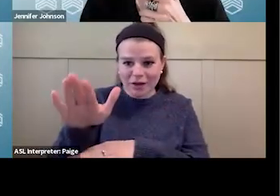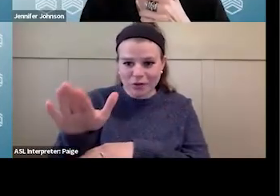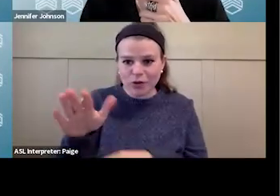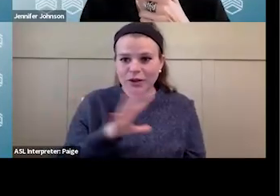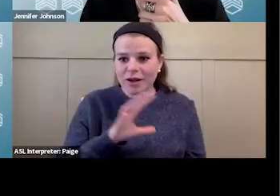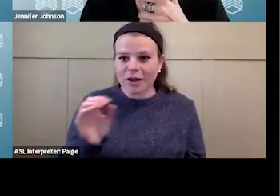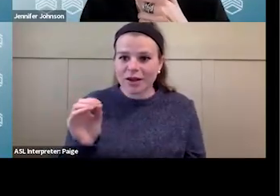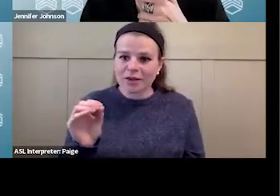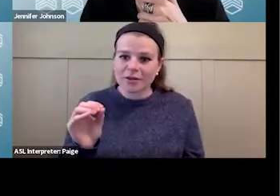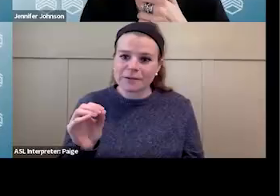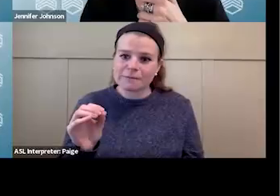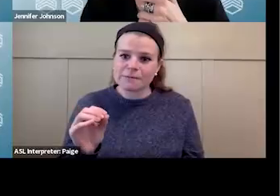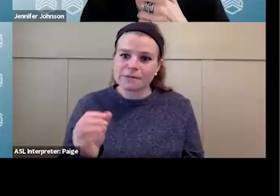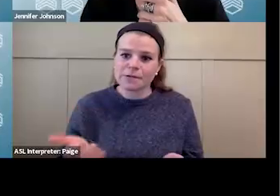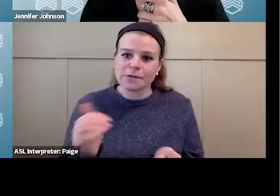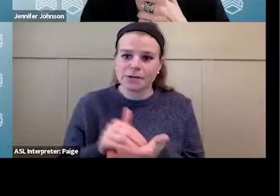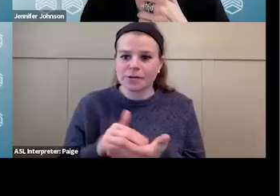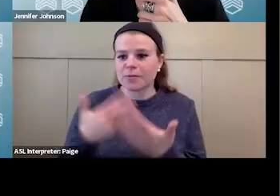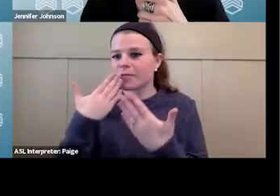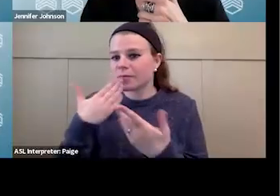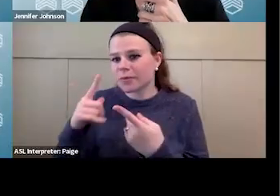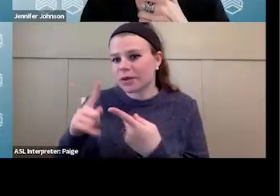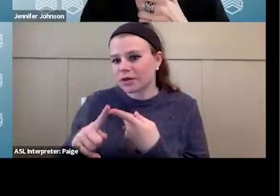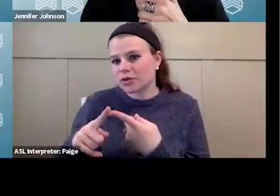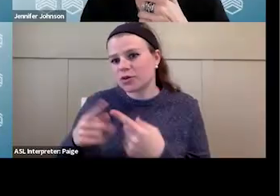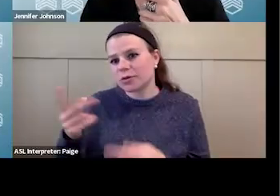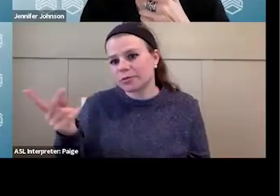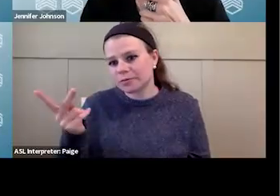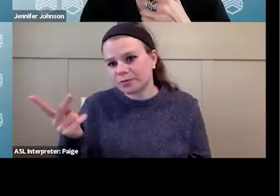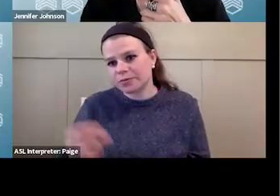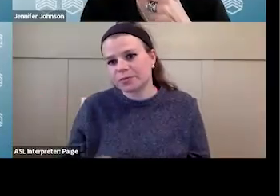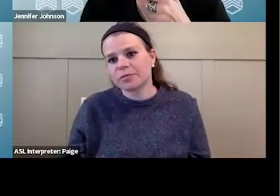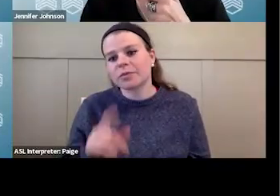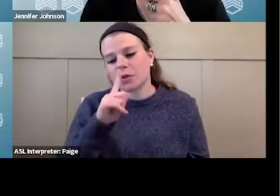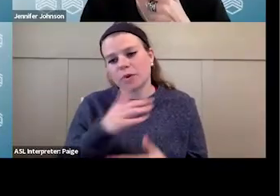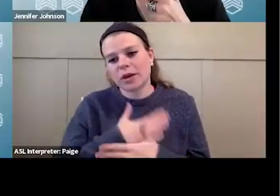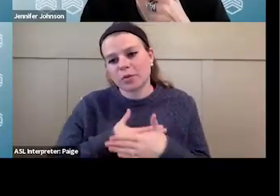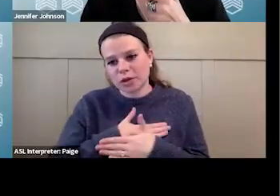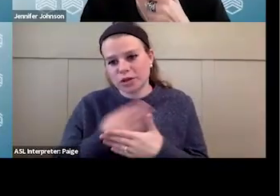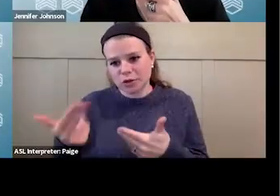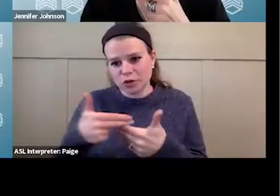and, uh, uh, thank you again to, um, Judge Hirsch, M- Ms. Johnson. Uh, we really appreciate you being with us today.